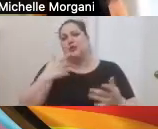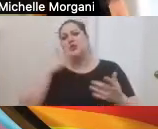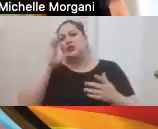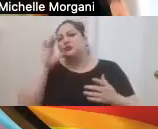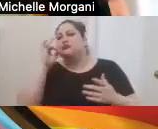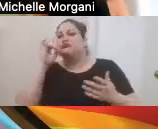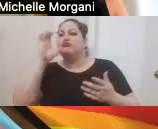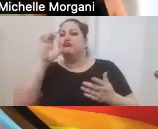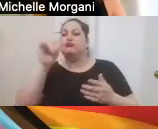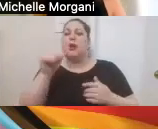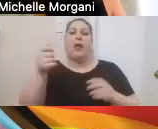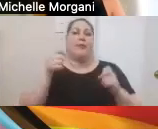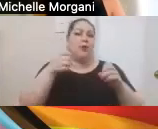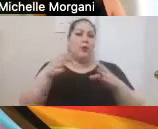utilizing other means of technology.